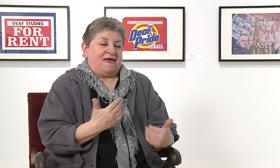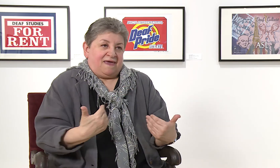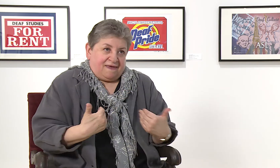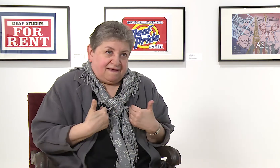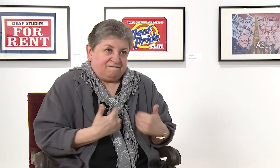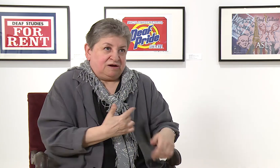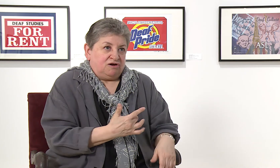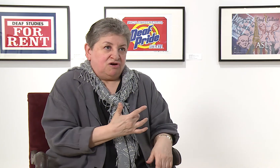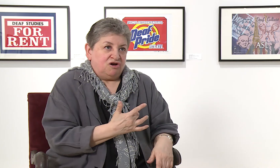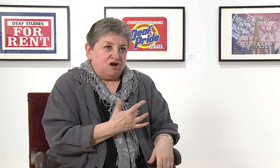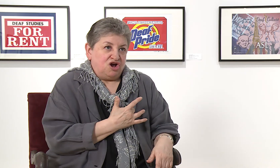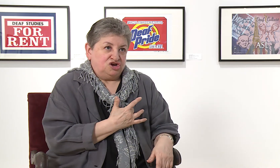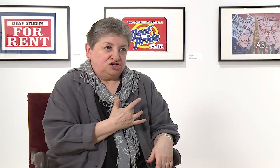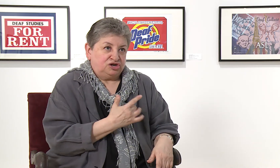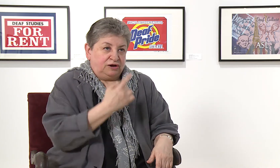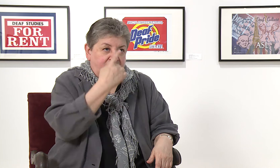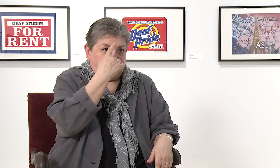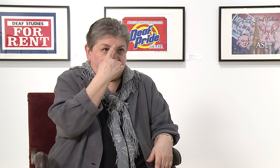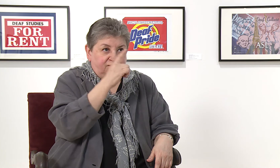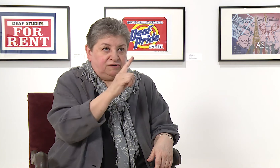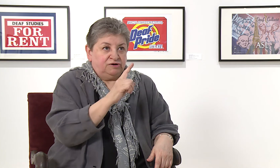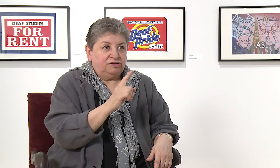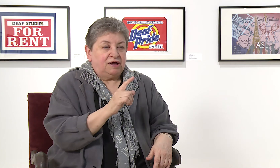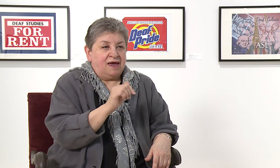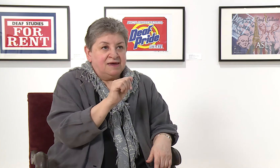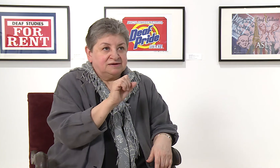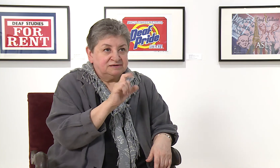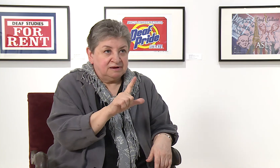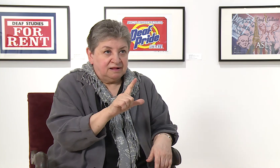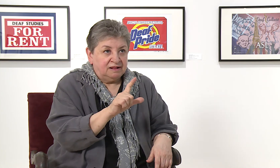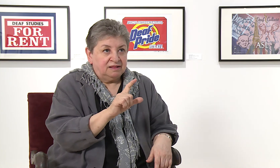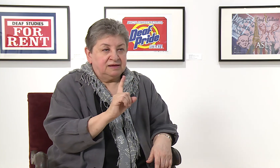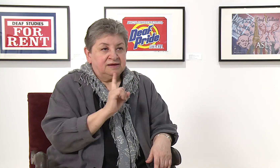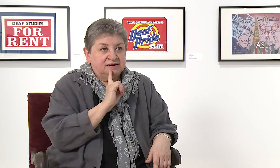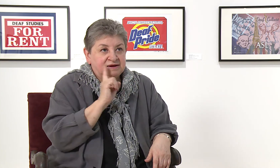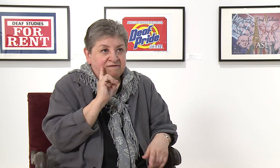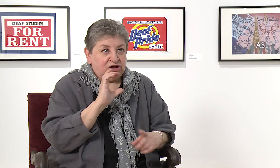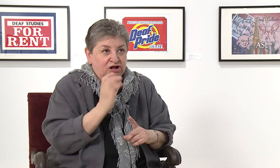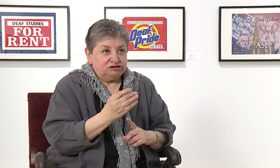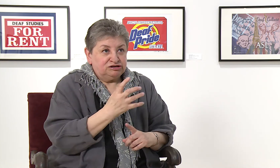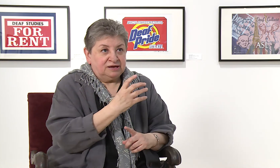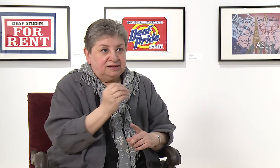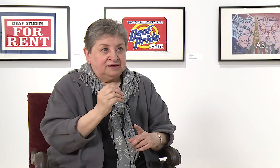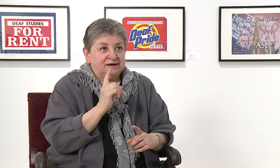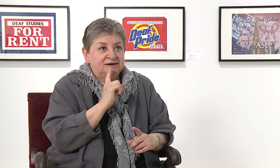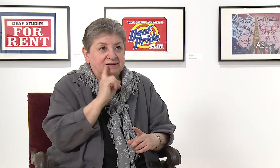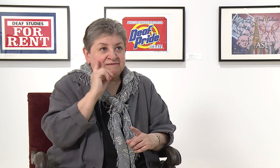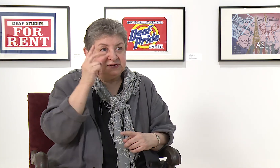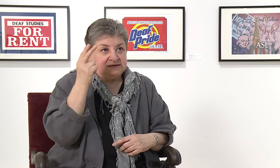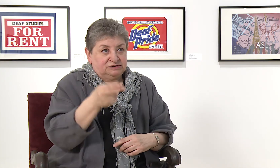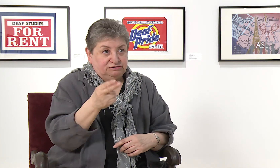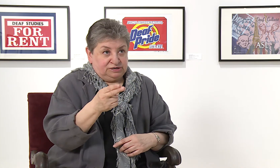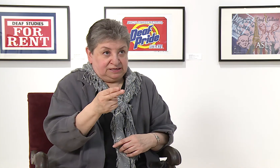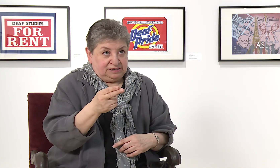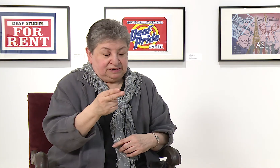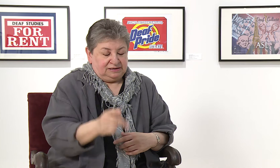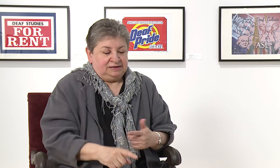The first is to have a heart for American Sign Language, Deaf Culture, and Deaf History.